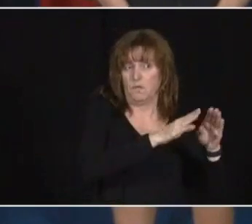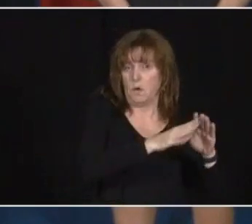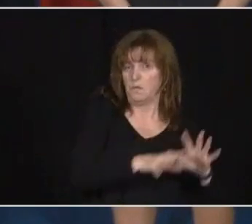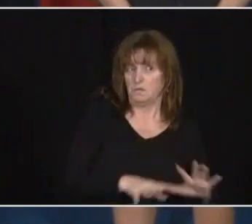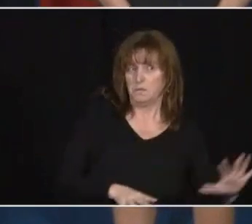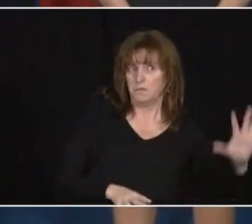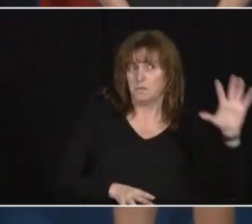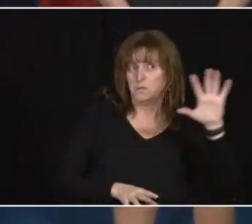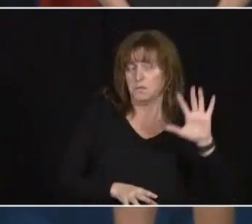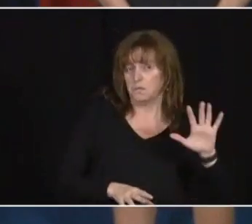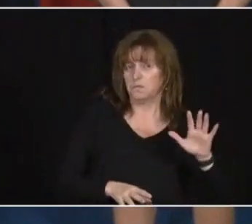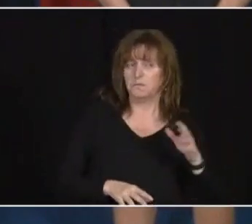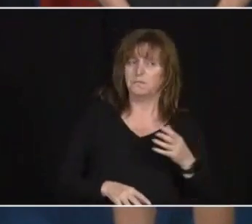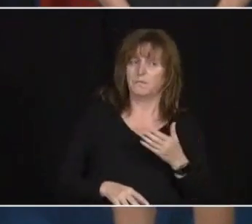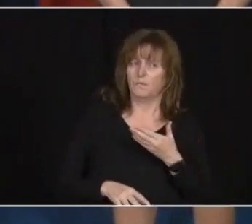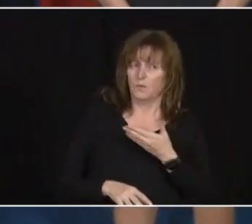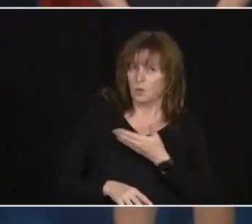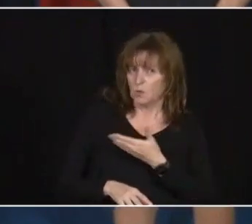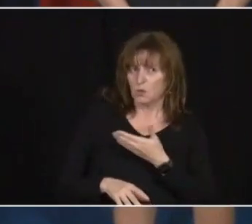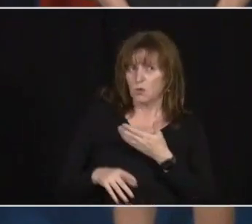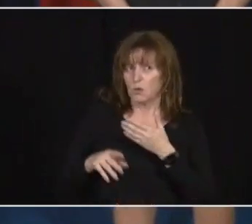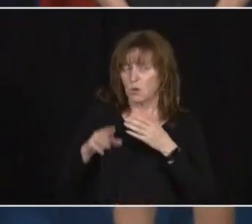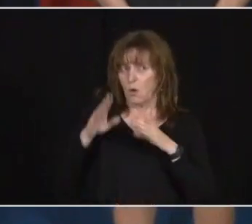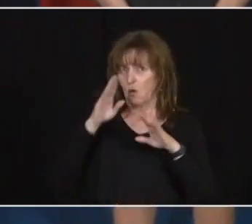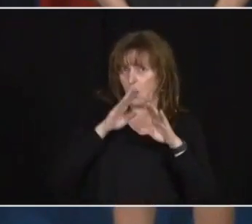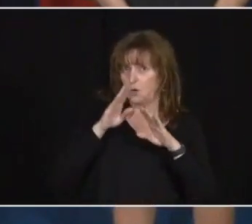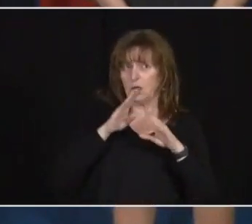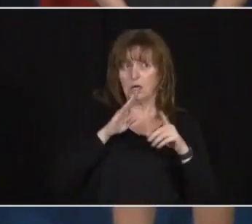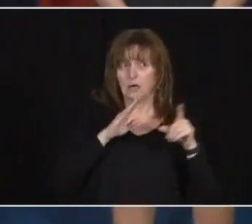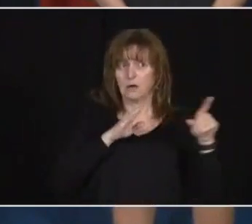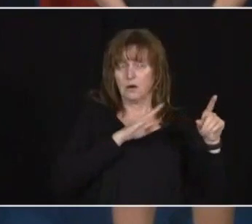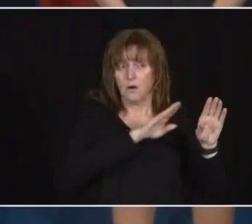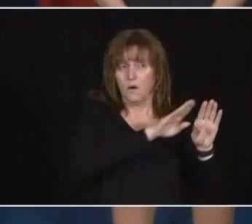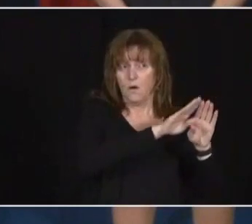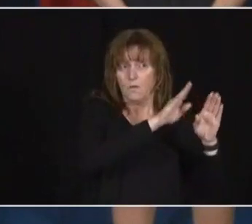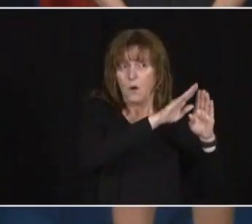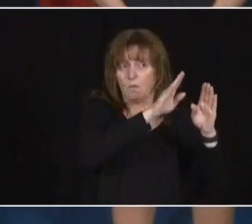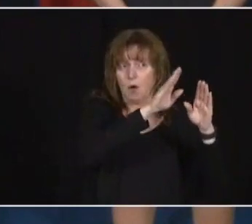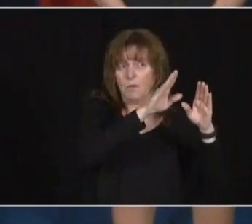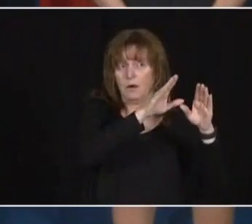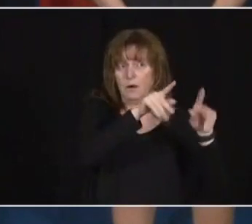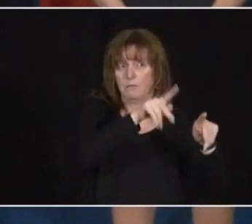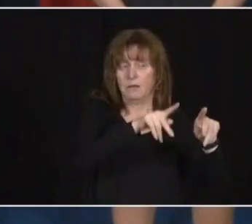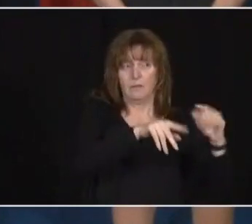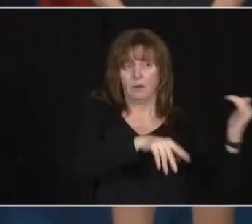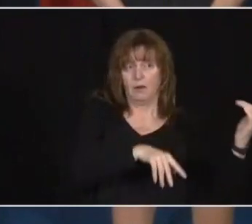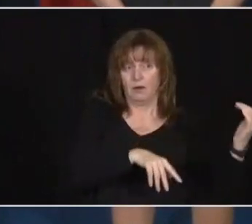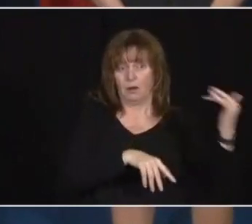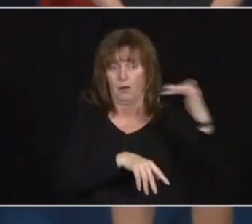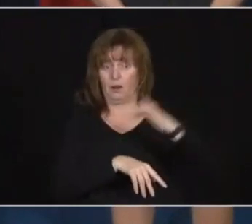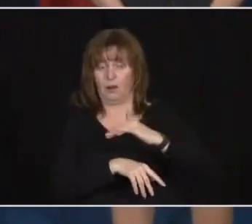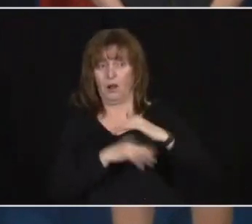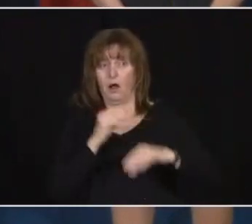from Quebec to make sure it doesn't affect the situation here? We've said over and over